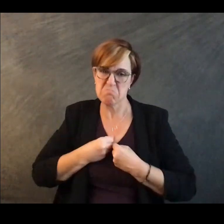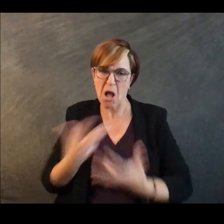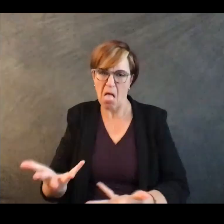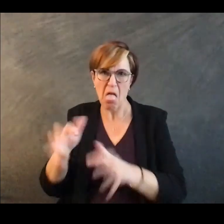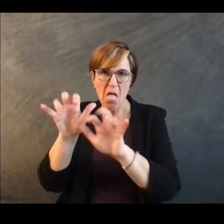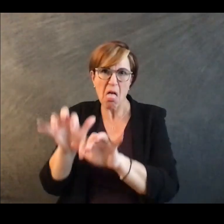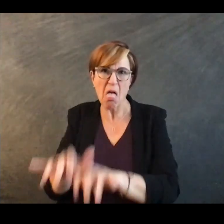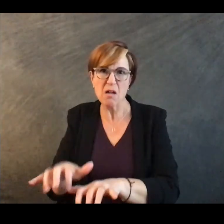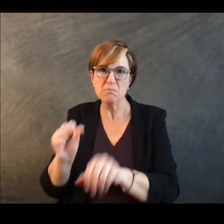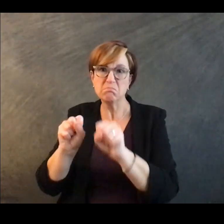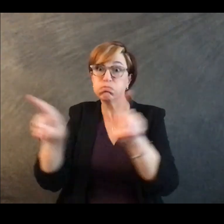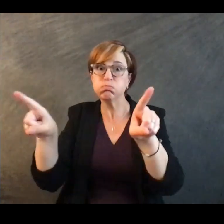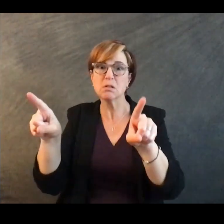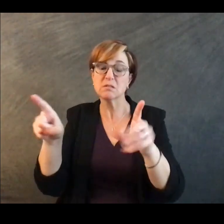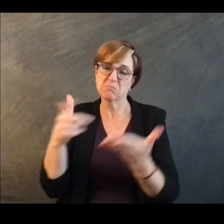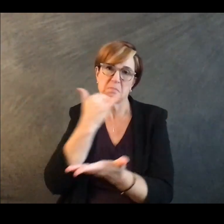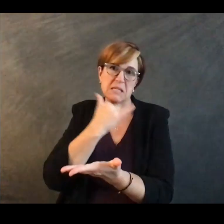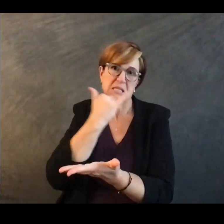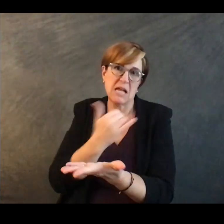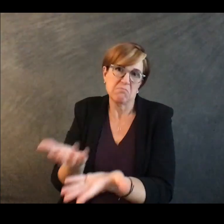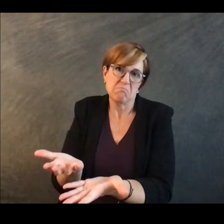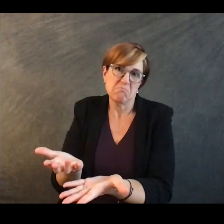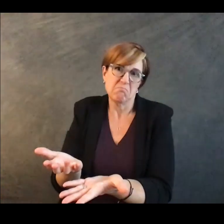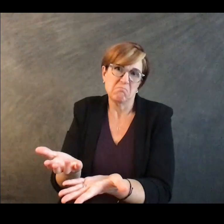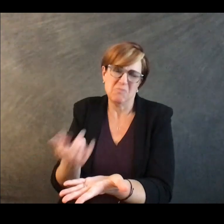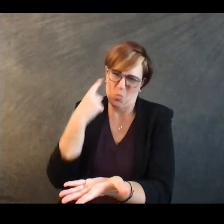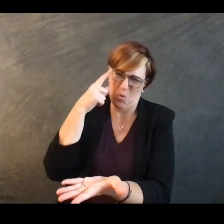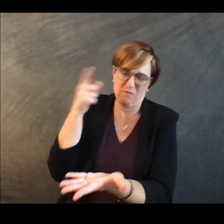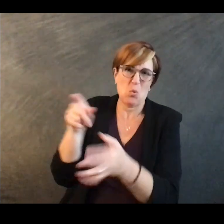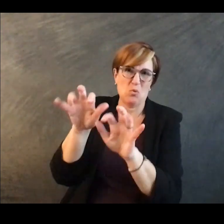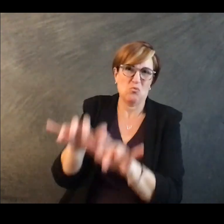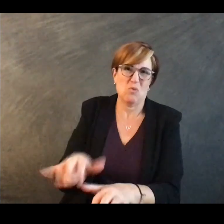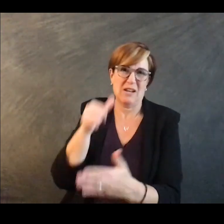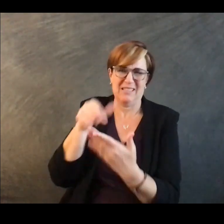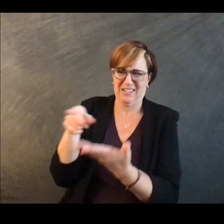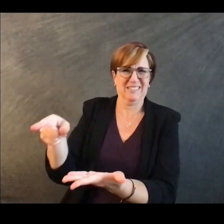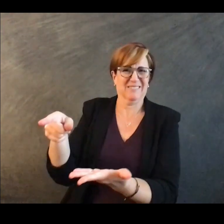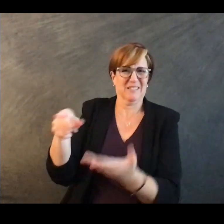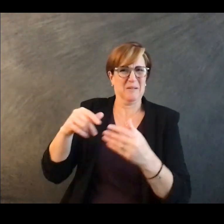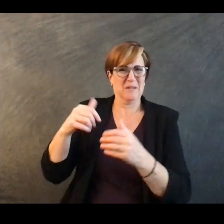but you know he shouldn't be writing letters and you should you're in the military you're the captain of a great ship and you shouldn't be writing